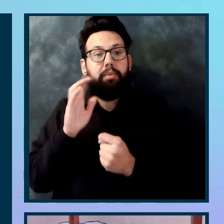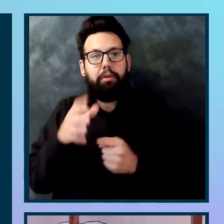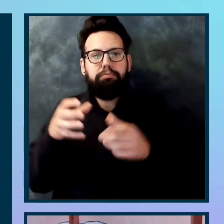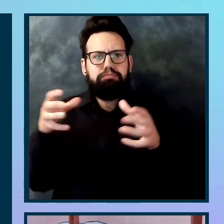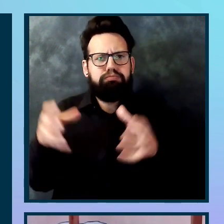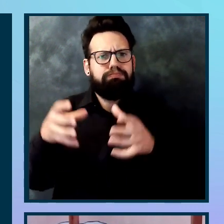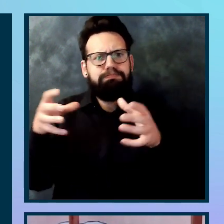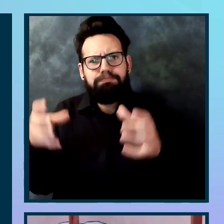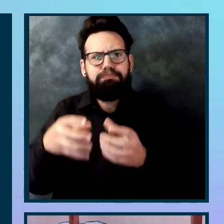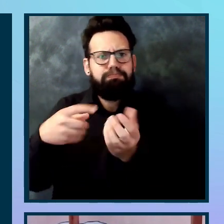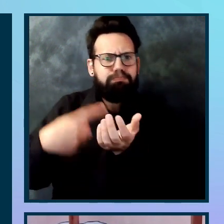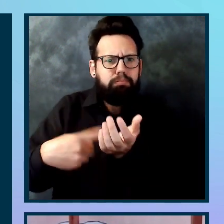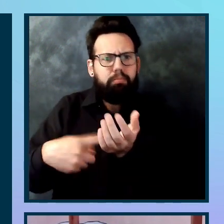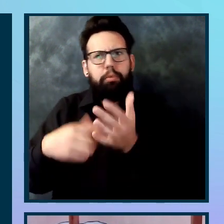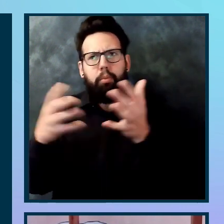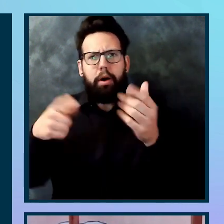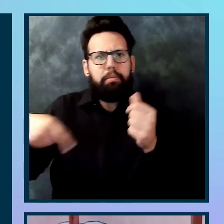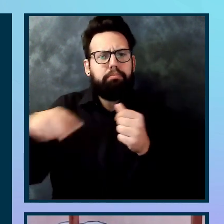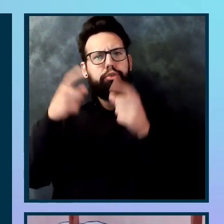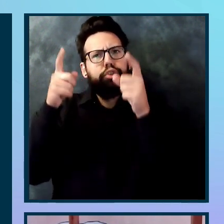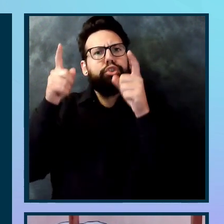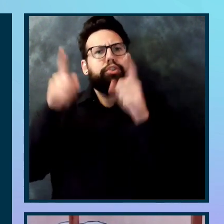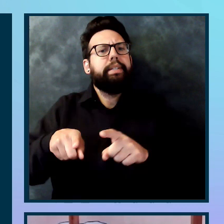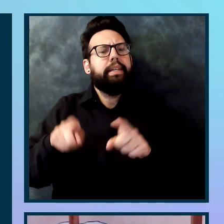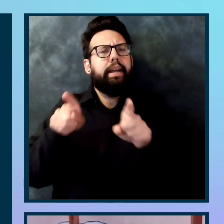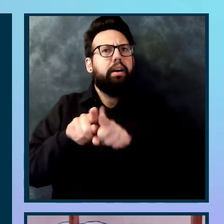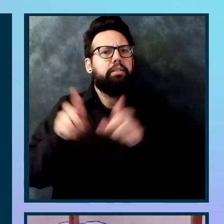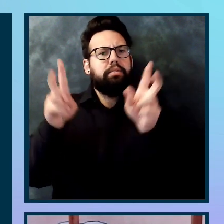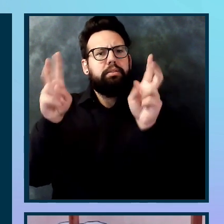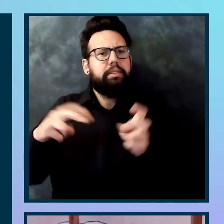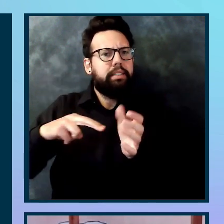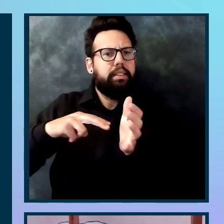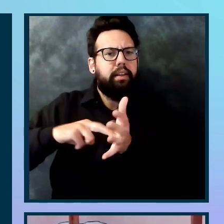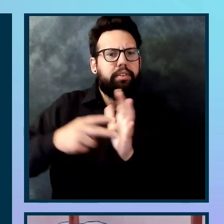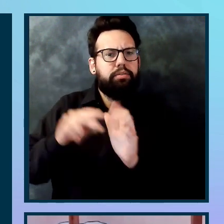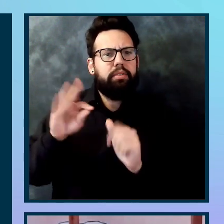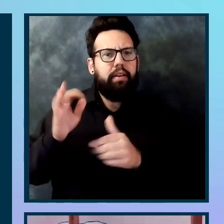what they think the definition of done should be, and then they put it in their documentation,